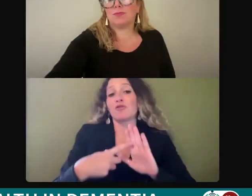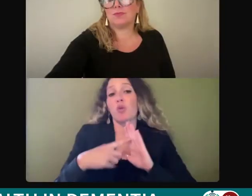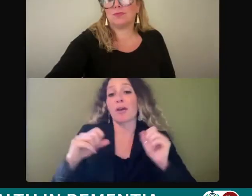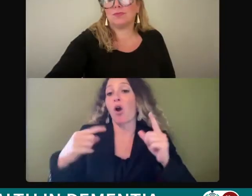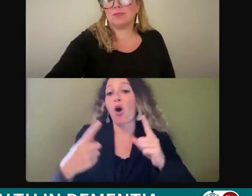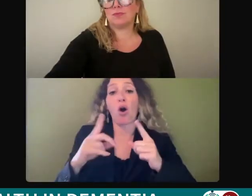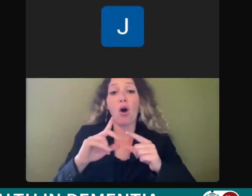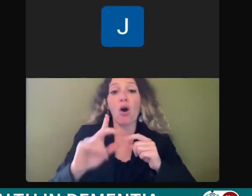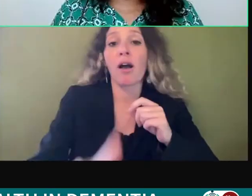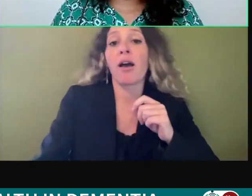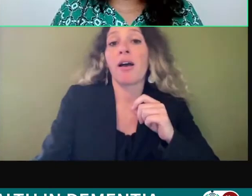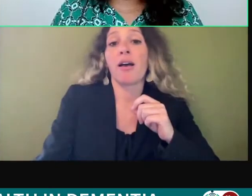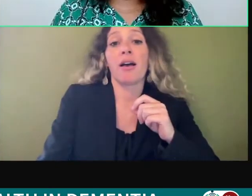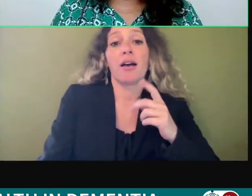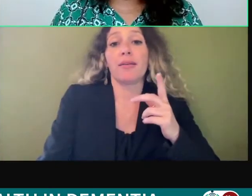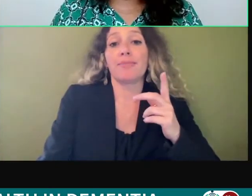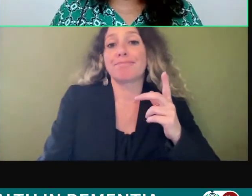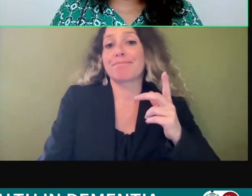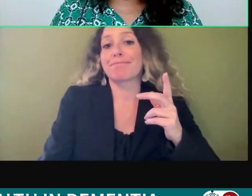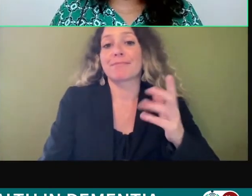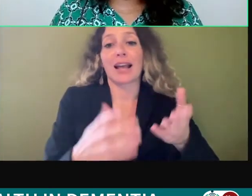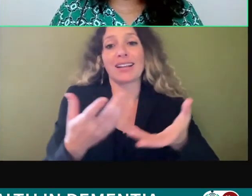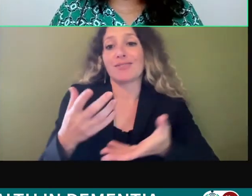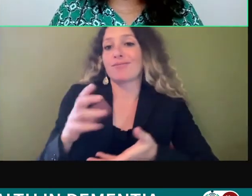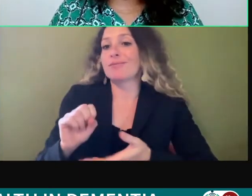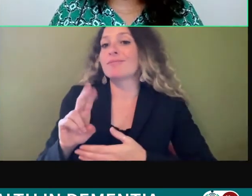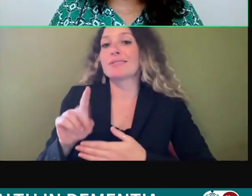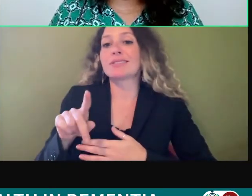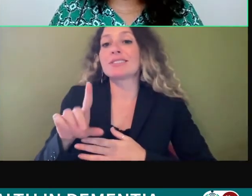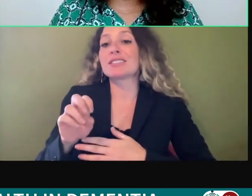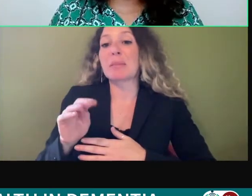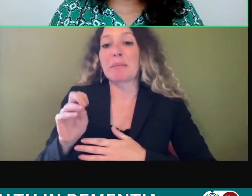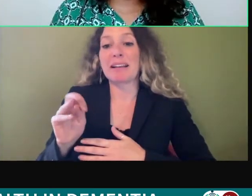things that were somewhat questionable sometimes that I had no idea that they were taking and I